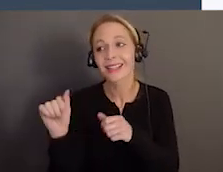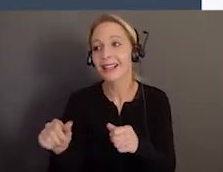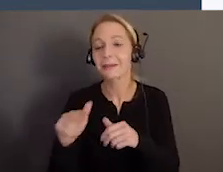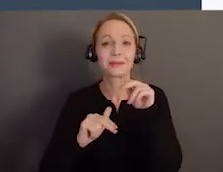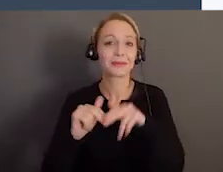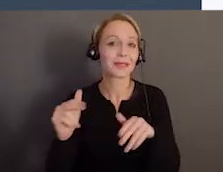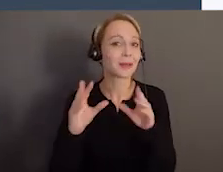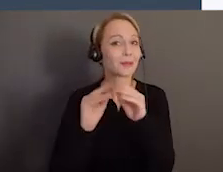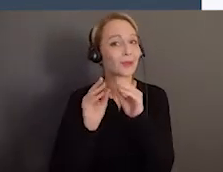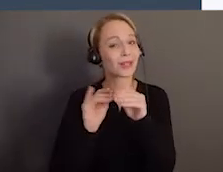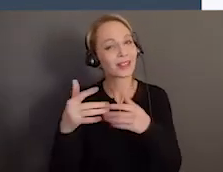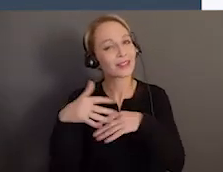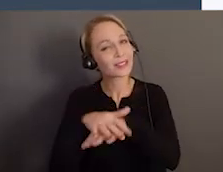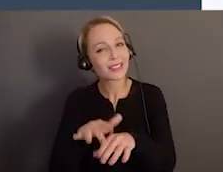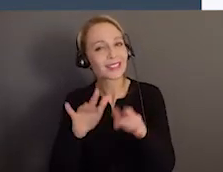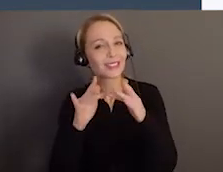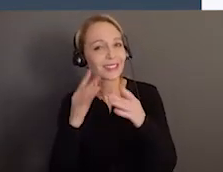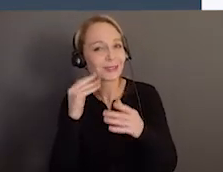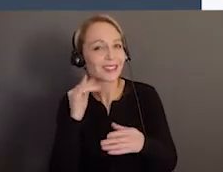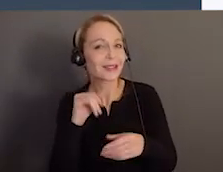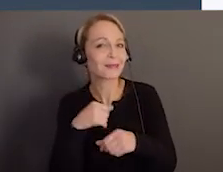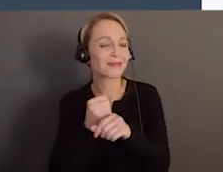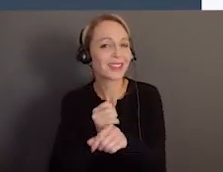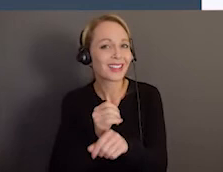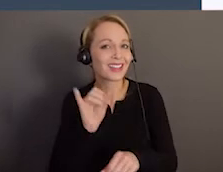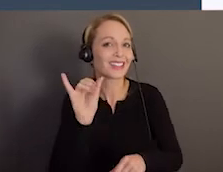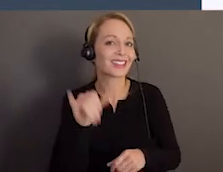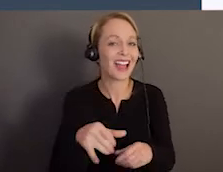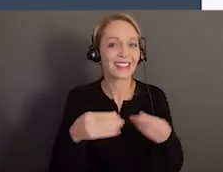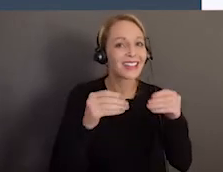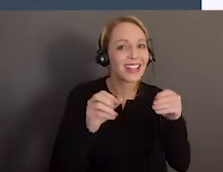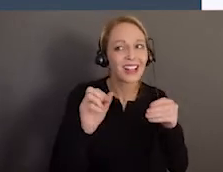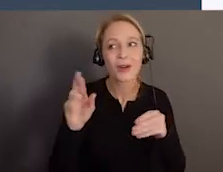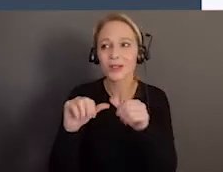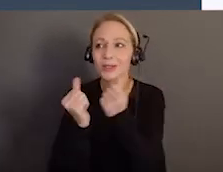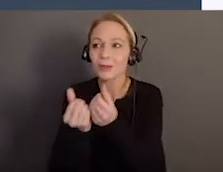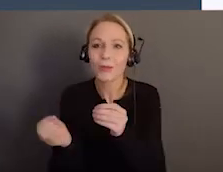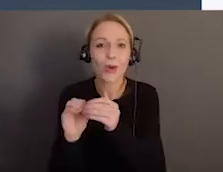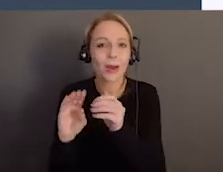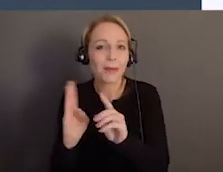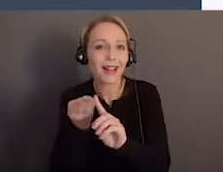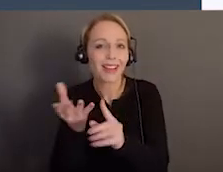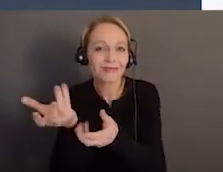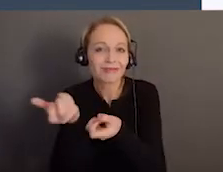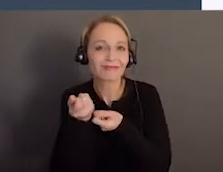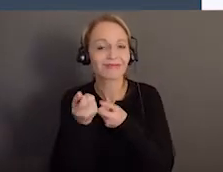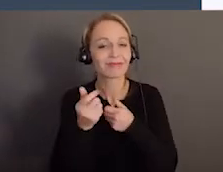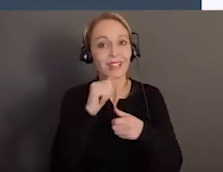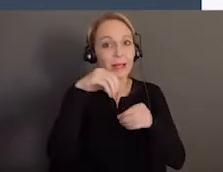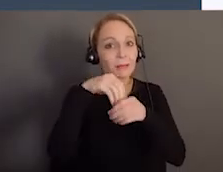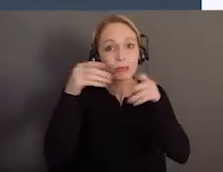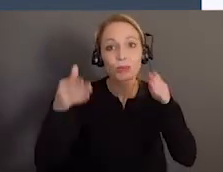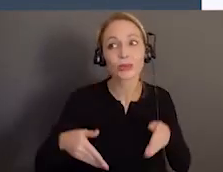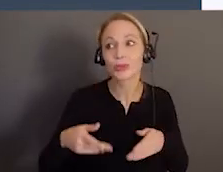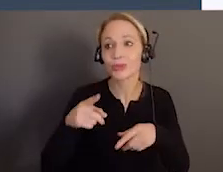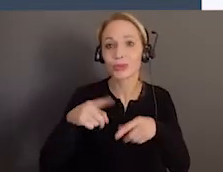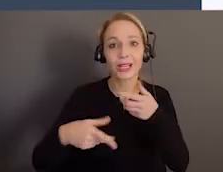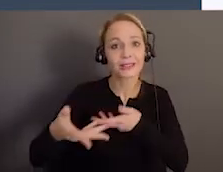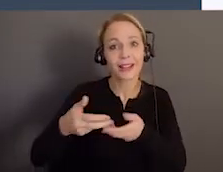IT'S THAT INTEGRATED EXPERIENCE THAT IS MAKING THIS DEALER SITUATION MORE PERSONAL. ALL THE DEALERS CAN HAVE THIS KIND OF TIGHT EXPERIENCE.